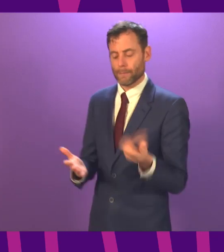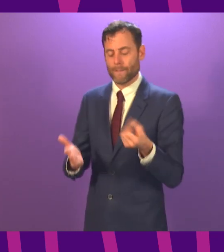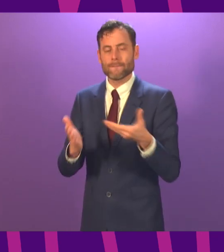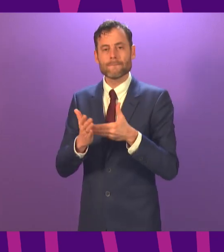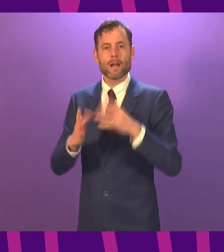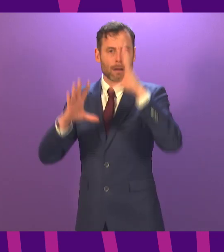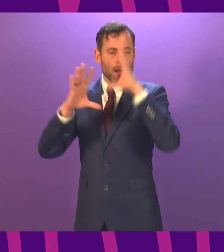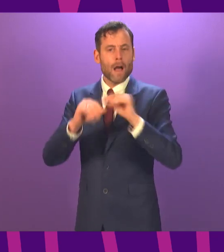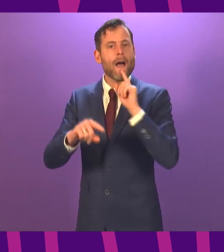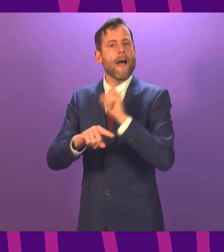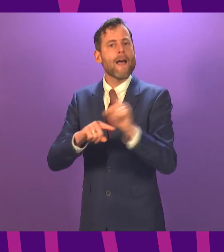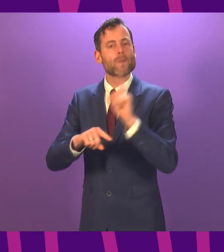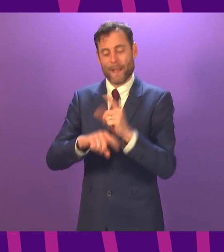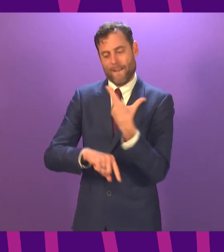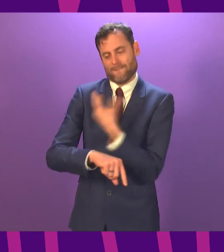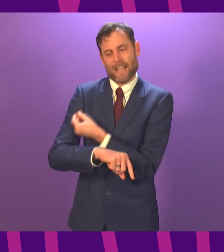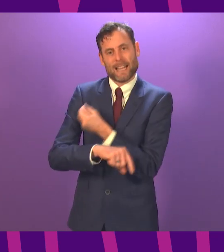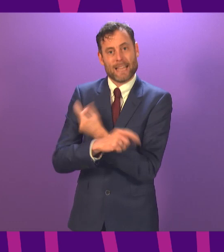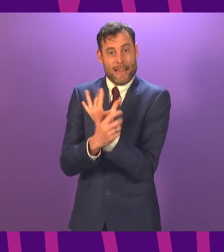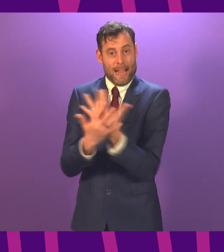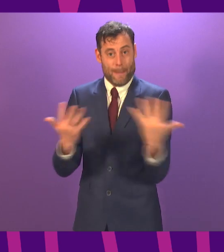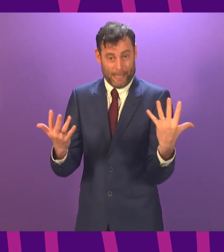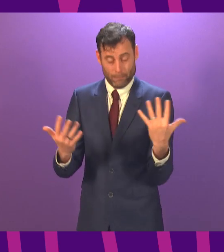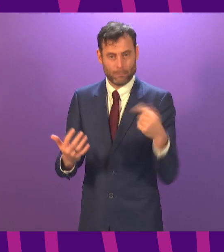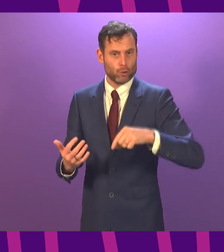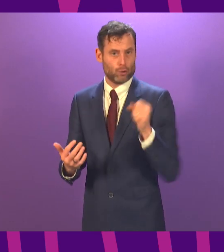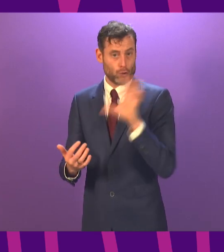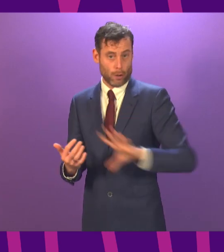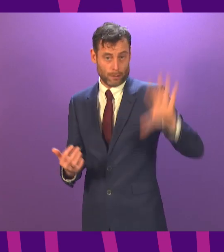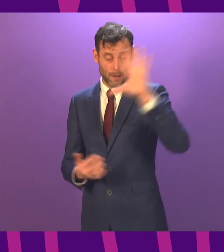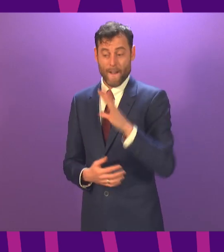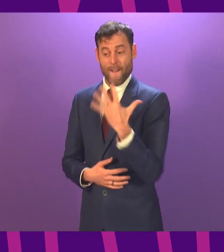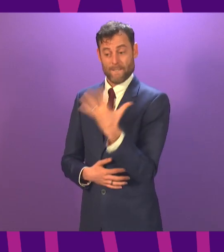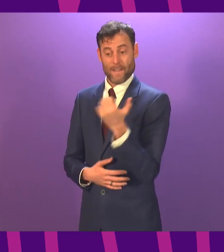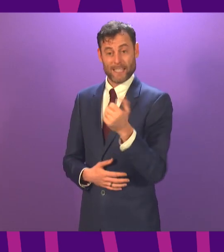includes an update on vaccinations. It shows that, by Sunday, more than 56,000 people had